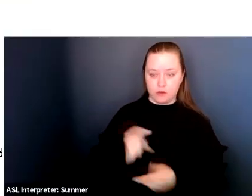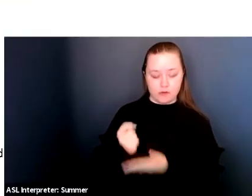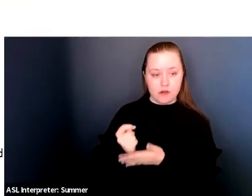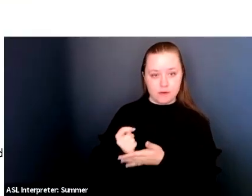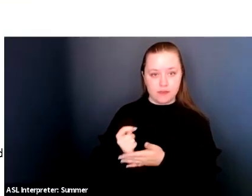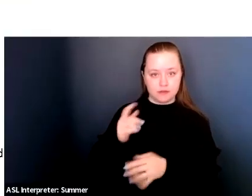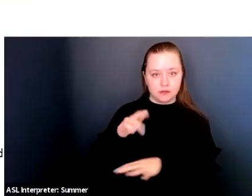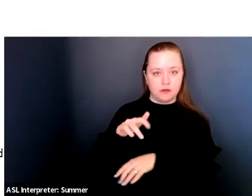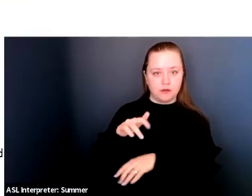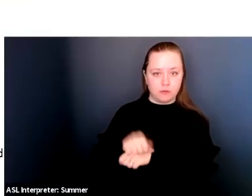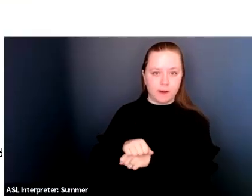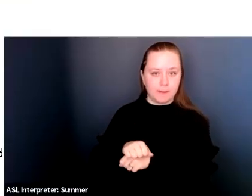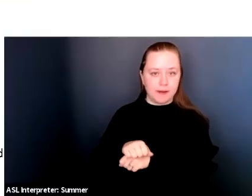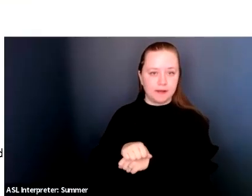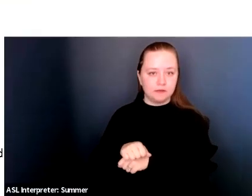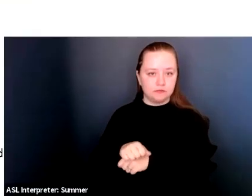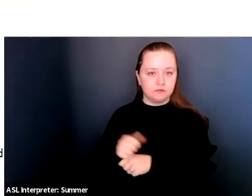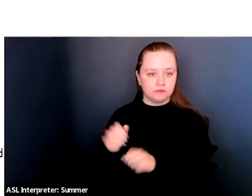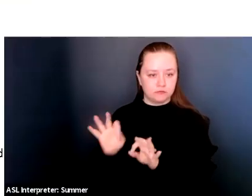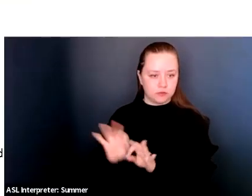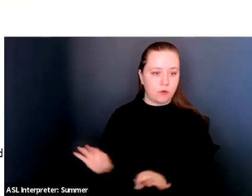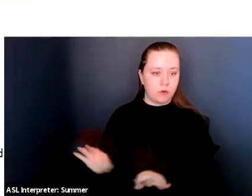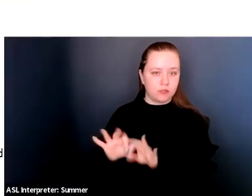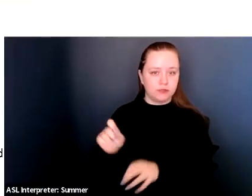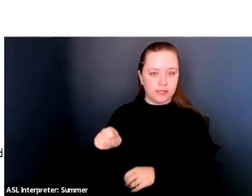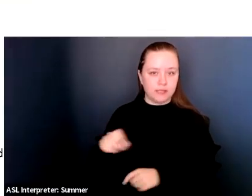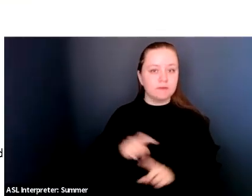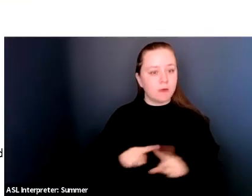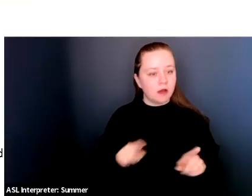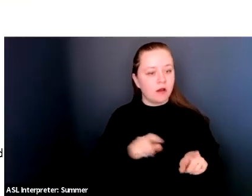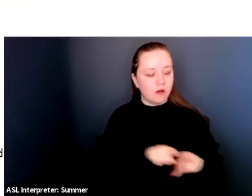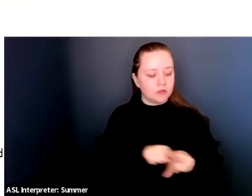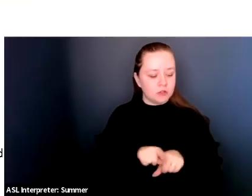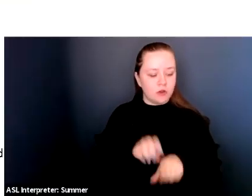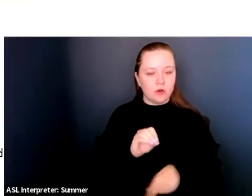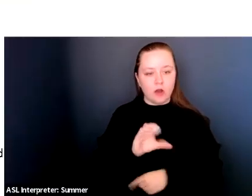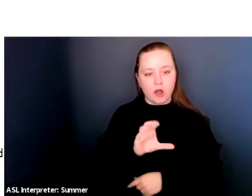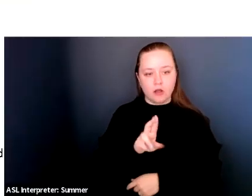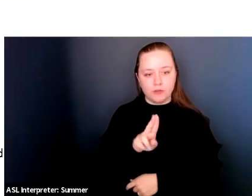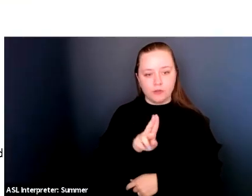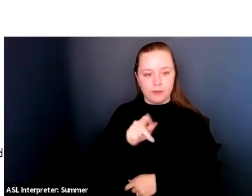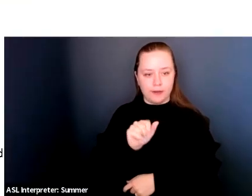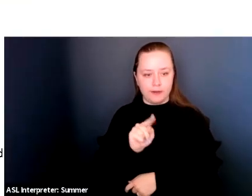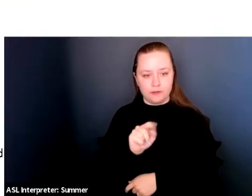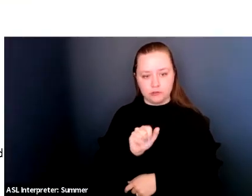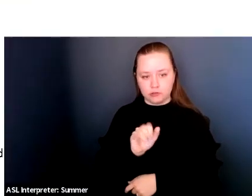but it might be important to work with an occupational therapist to consider, "well, you know, right now, I don't have complete access to